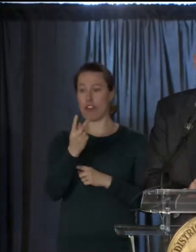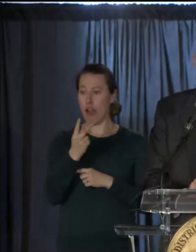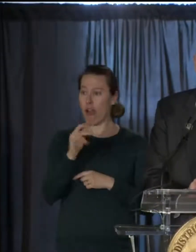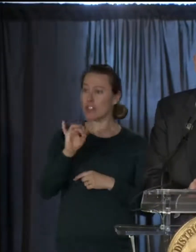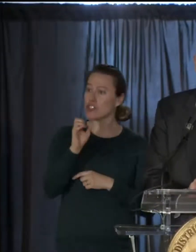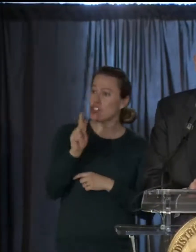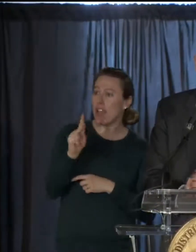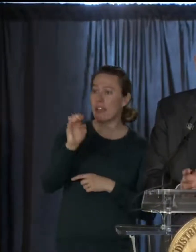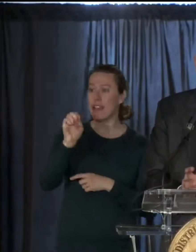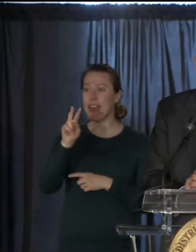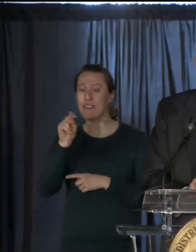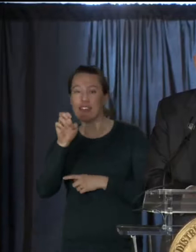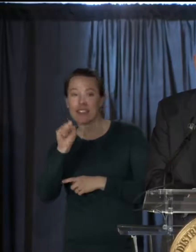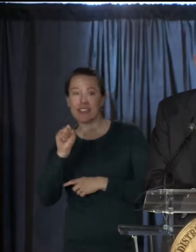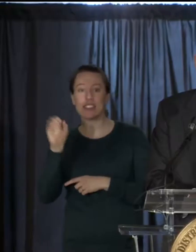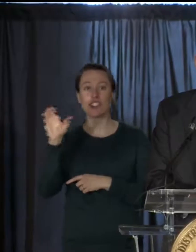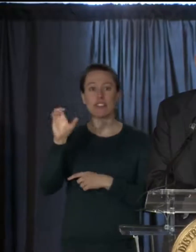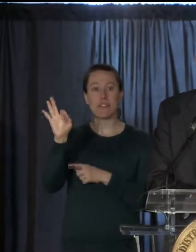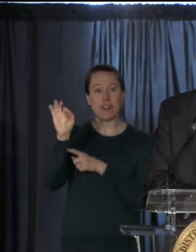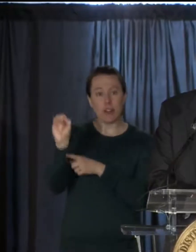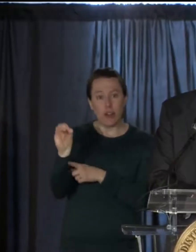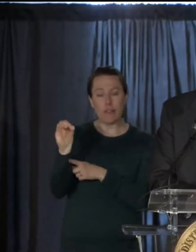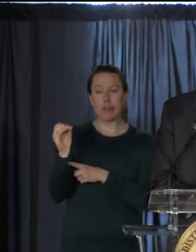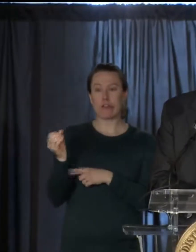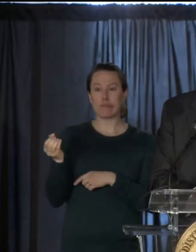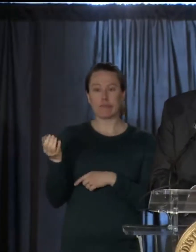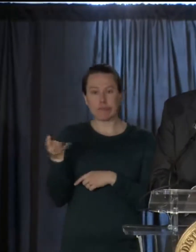FINANCIAL OFFICER, WE WERE AT WALL STREET EARLIER, ACTUALLY